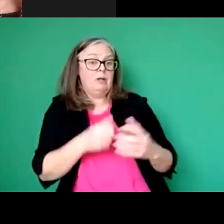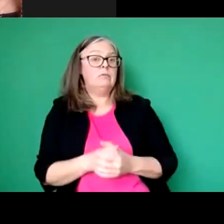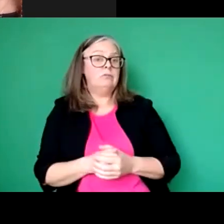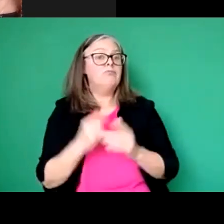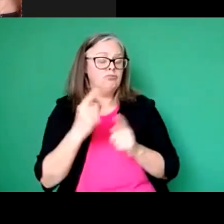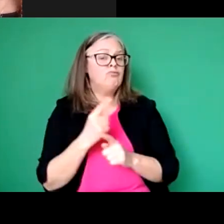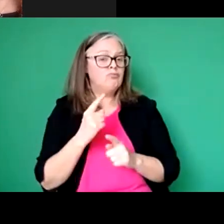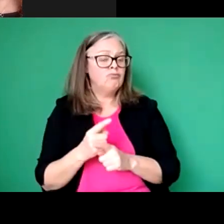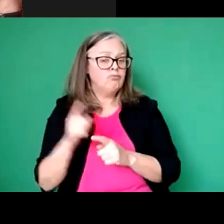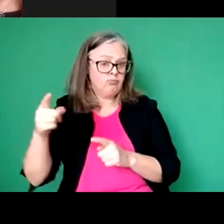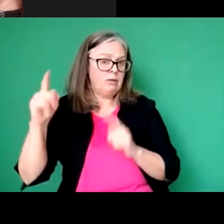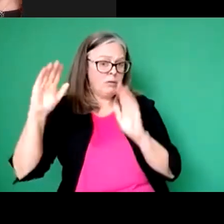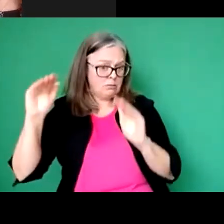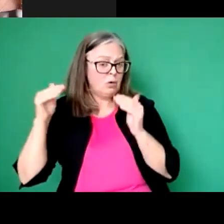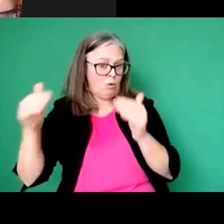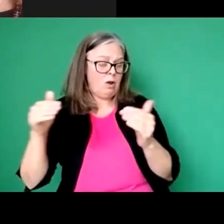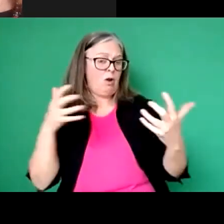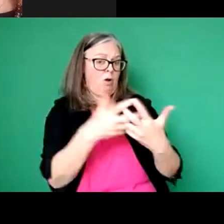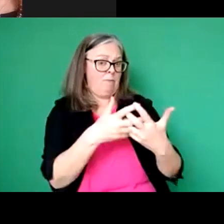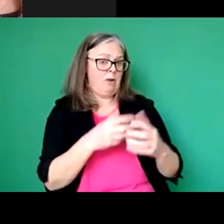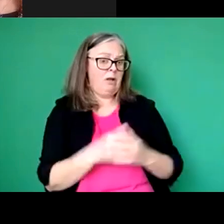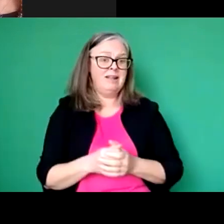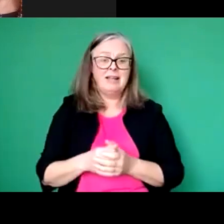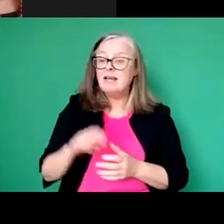to be expected to do but i don't know karen do you have anything you would add to that